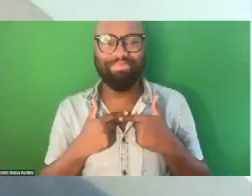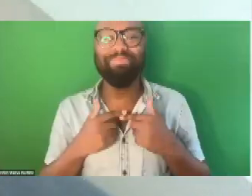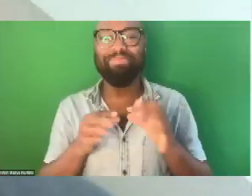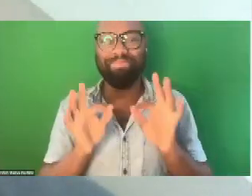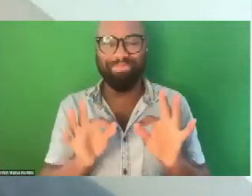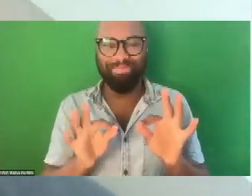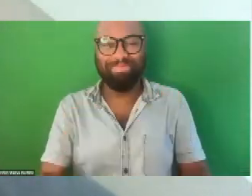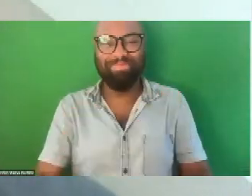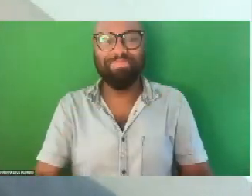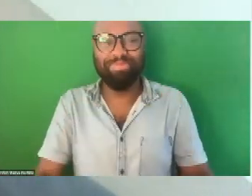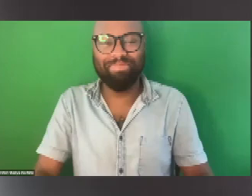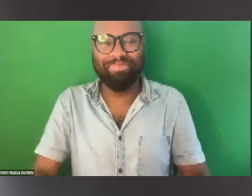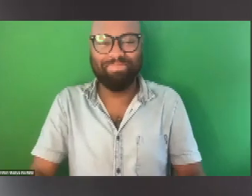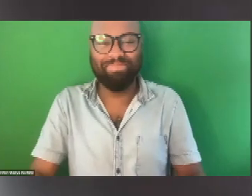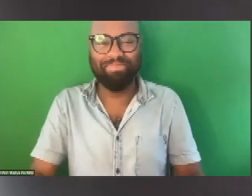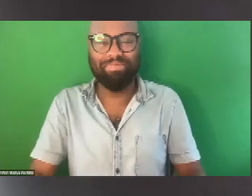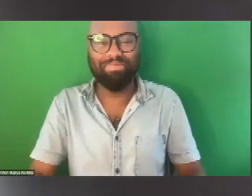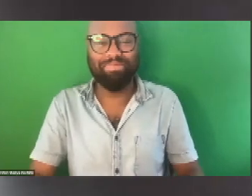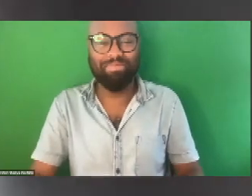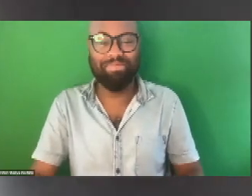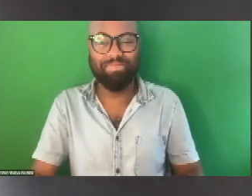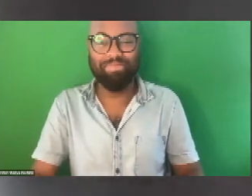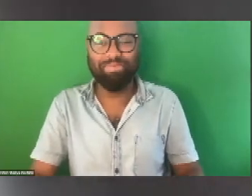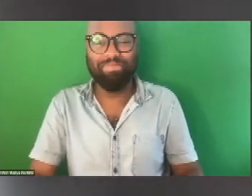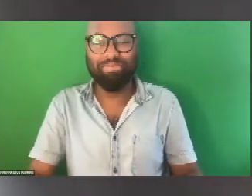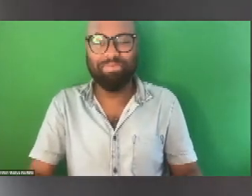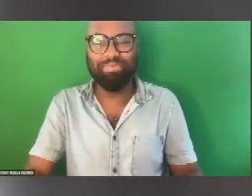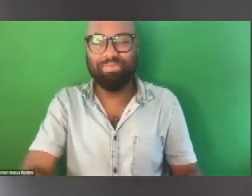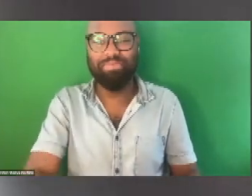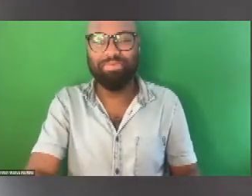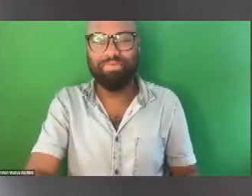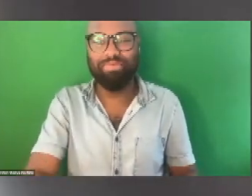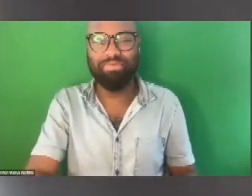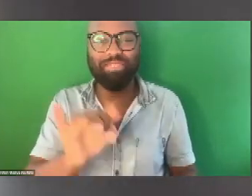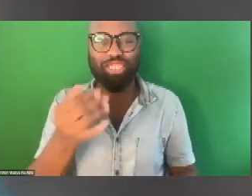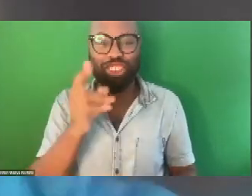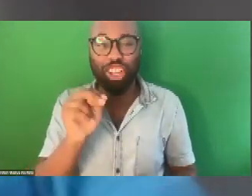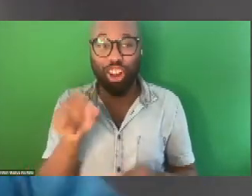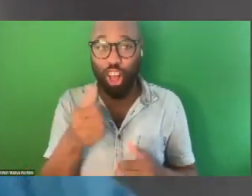Thoughts of others on equitable community